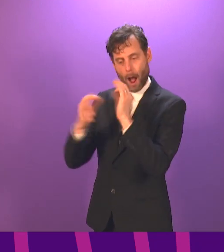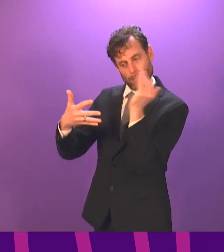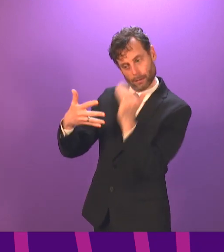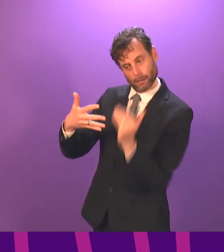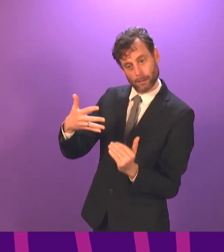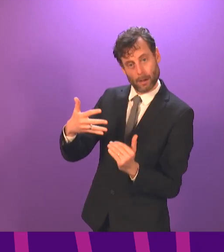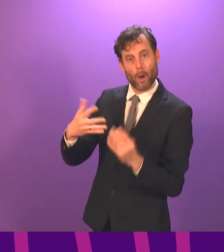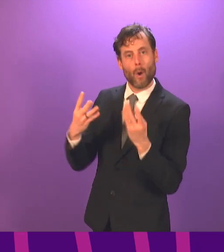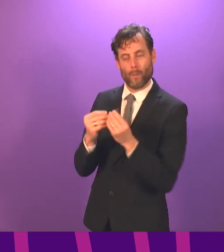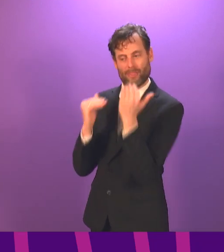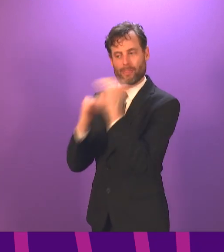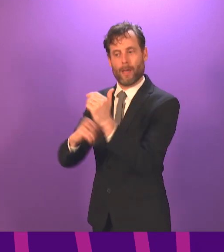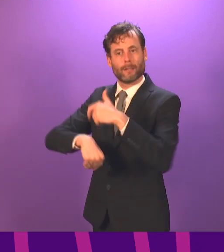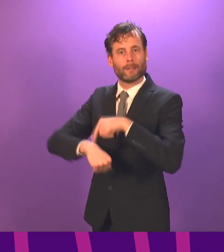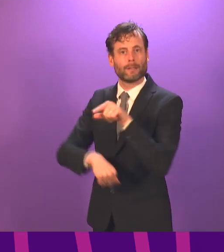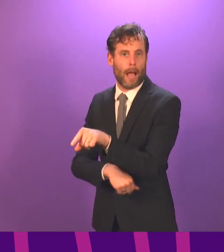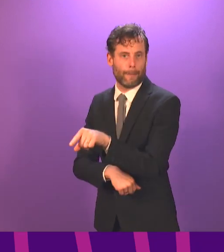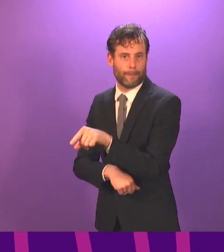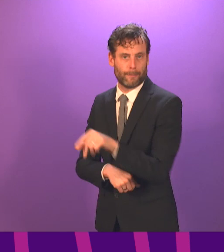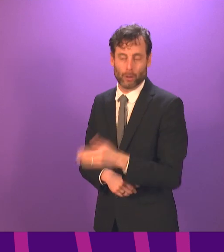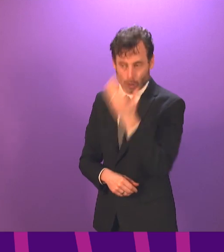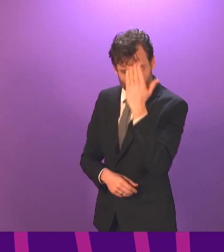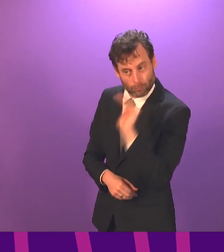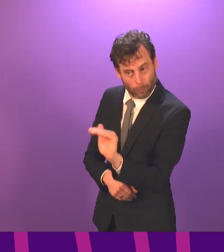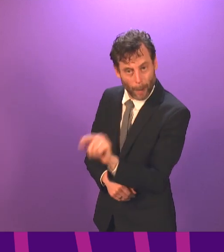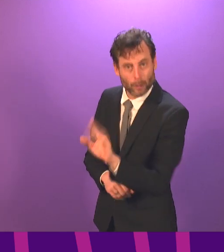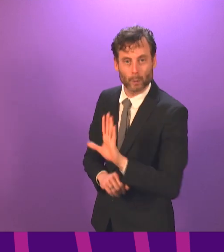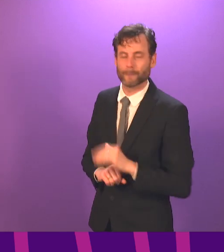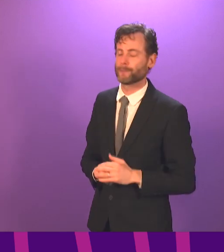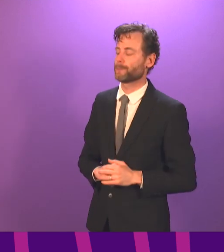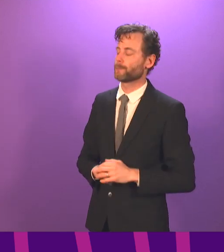of questions within her time if she wishes—that is just to correct the record for you, minister.